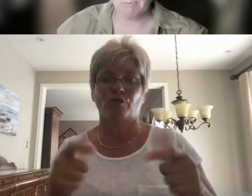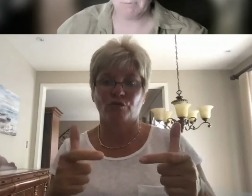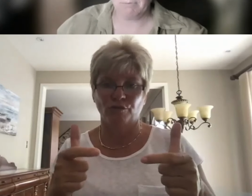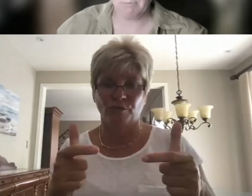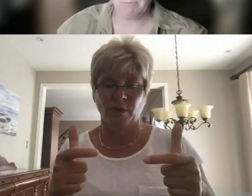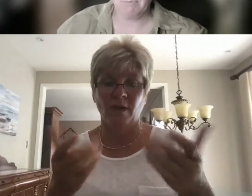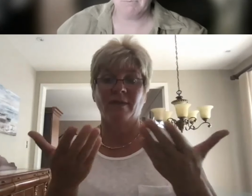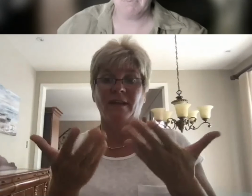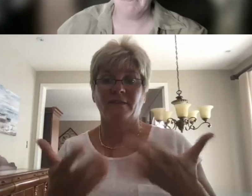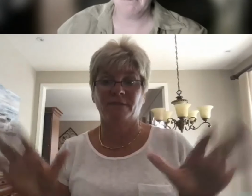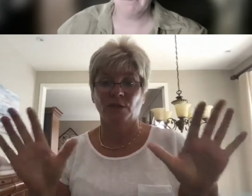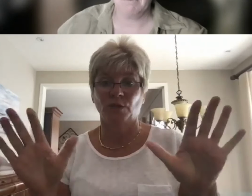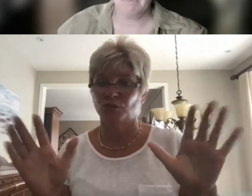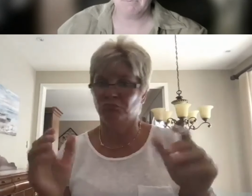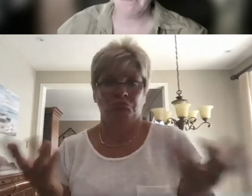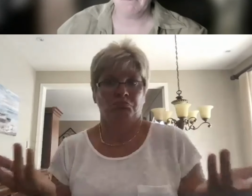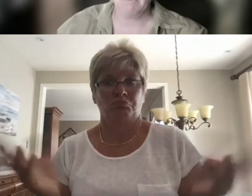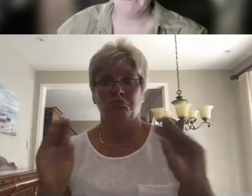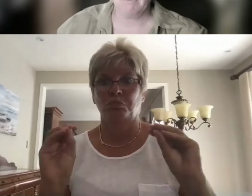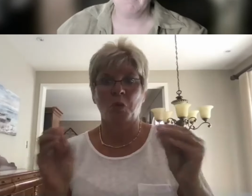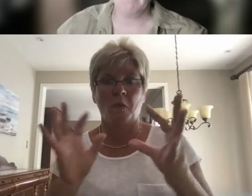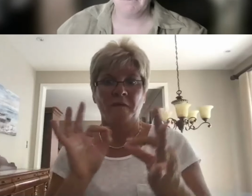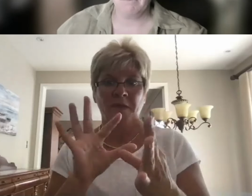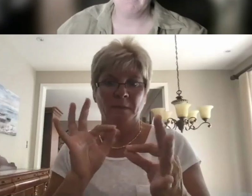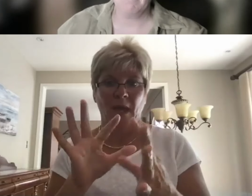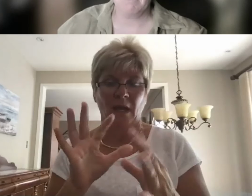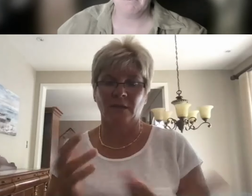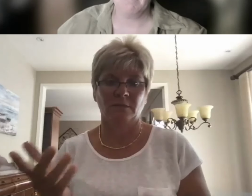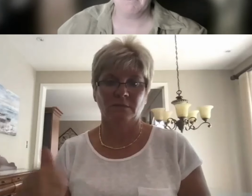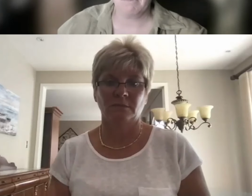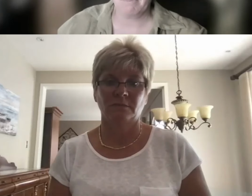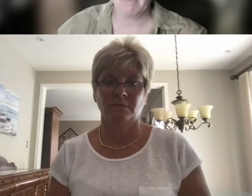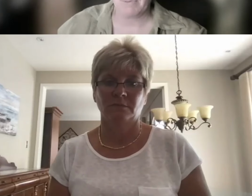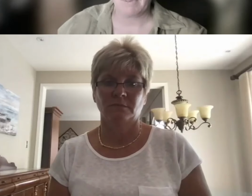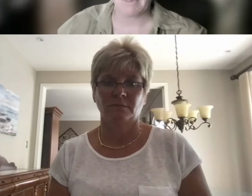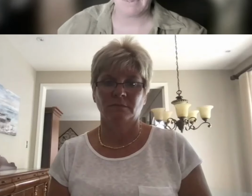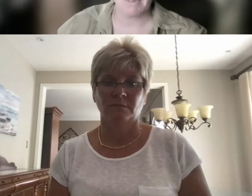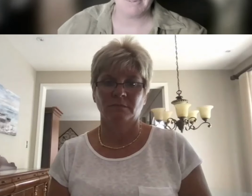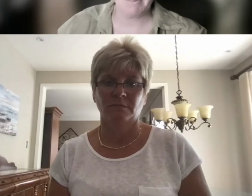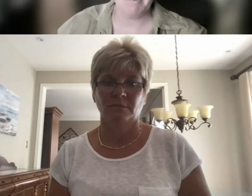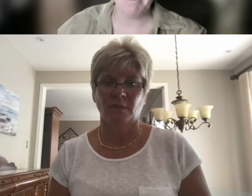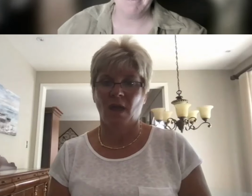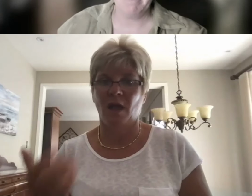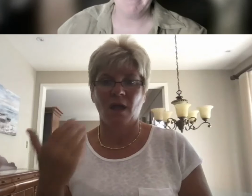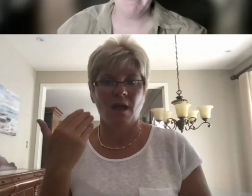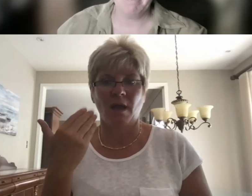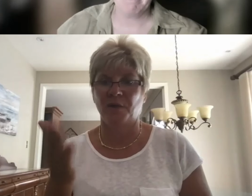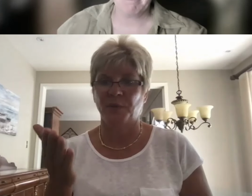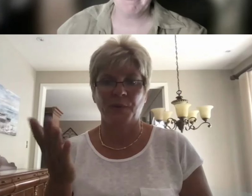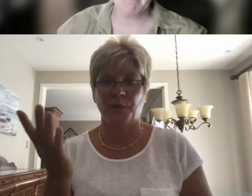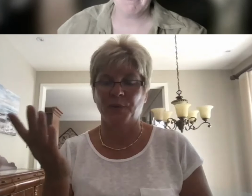there was no feedback loop. I don't know whether it was a greenwashing thing going on,